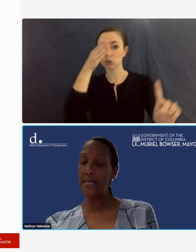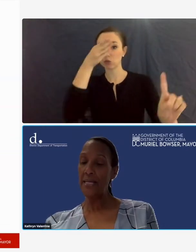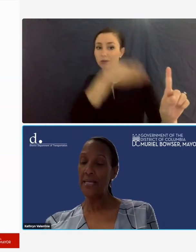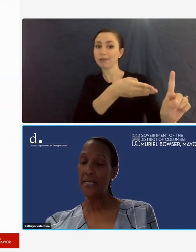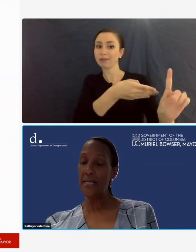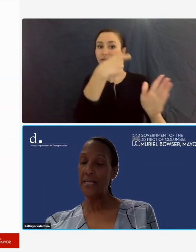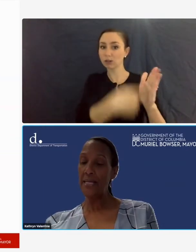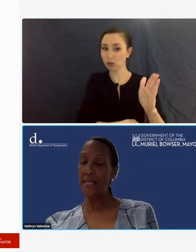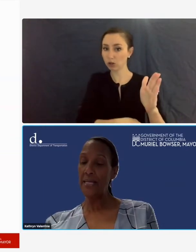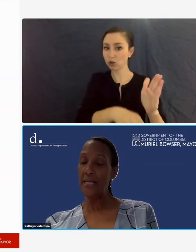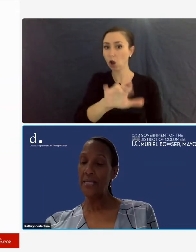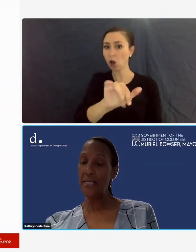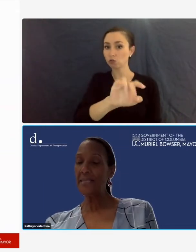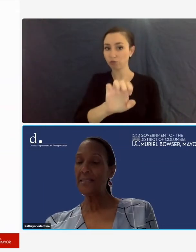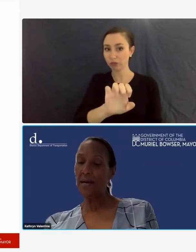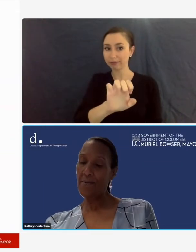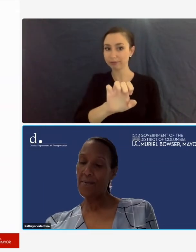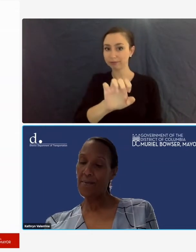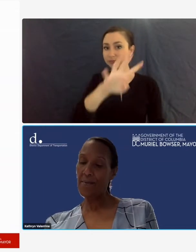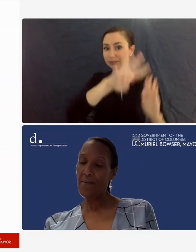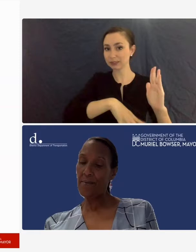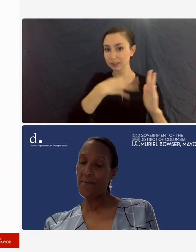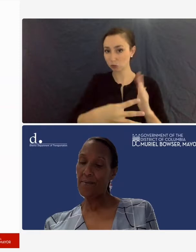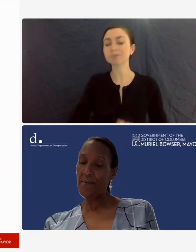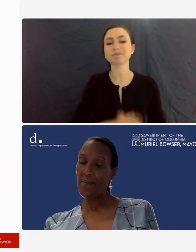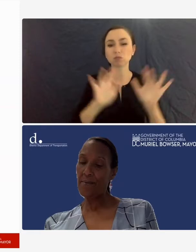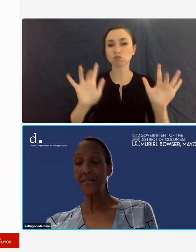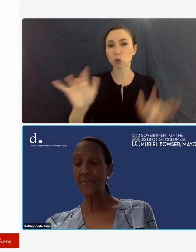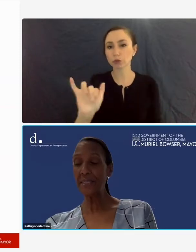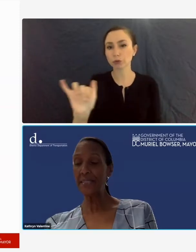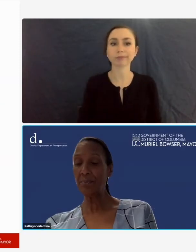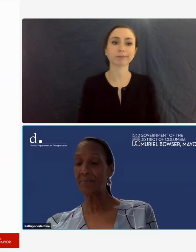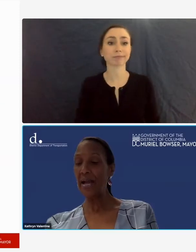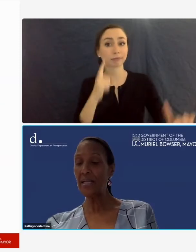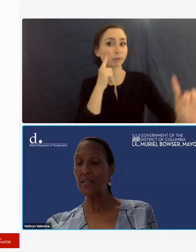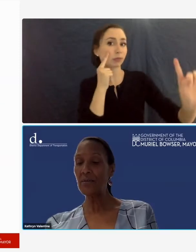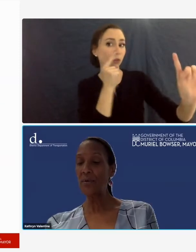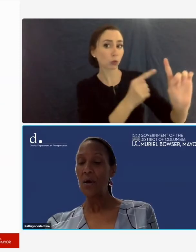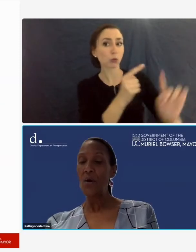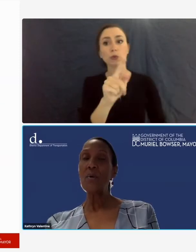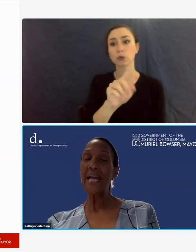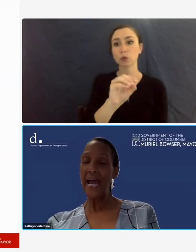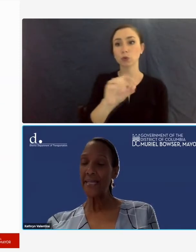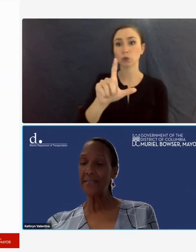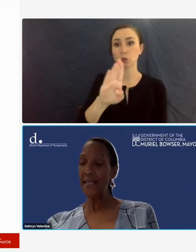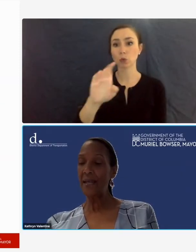and so the whole goal of the a e um the a e toolbox series is to provide you with guidance and